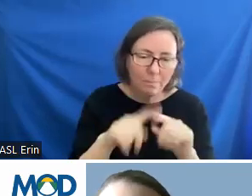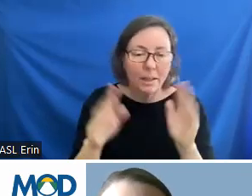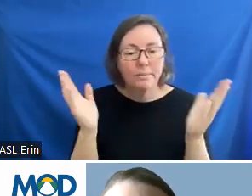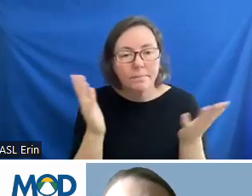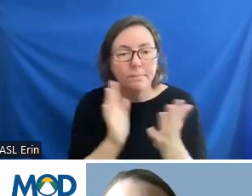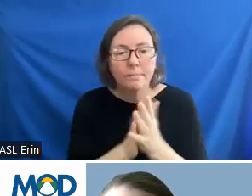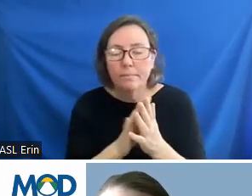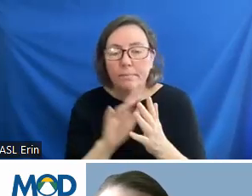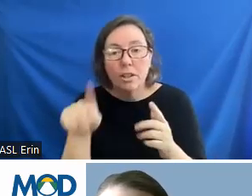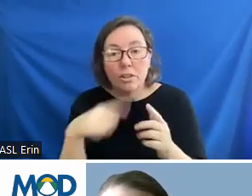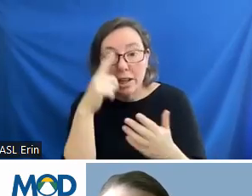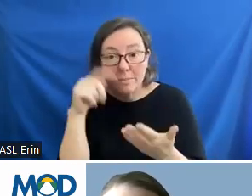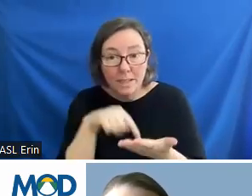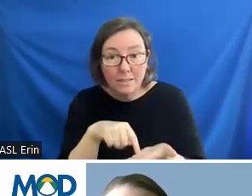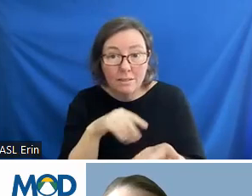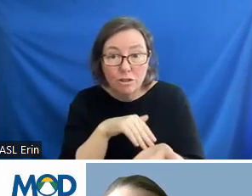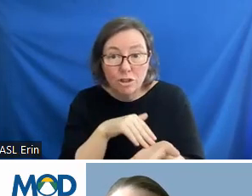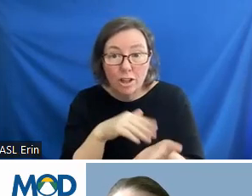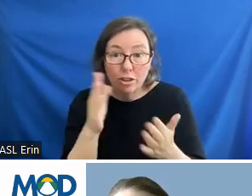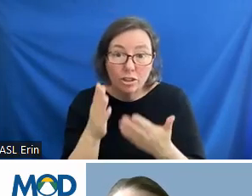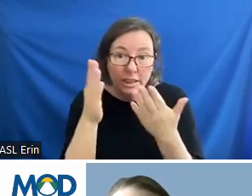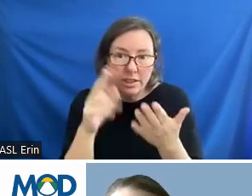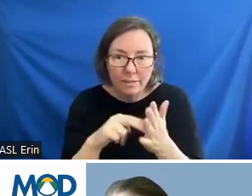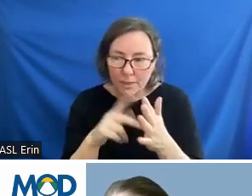Just because something is in the medical documentation doesn't mean you have to follow